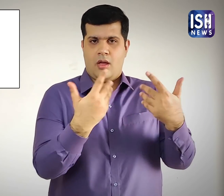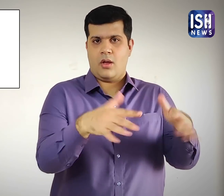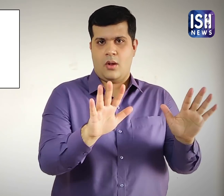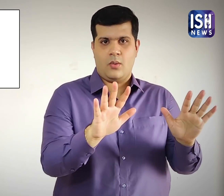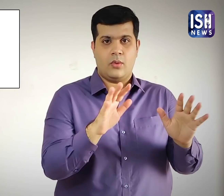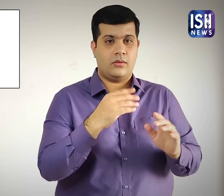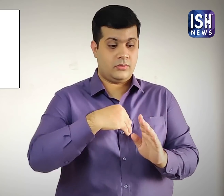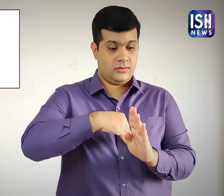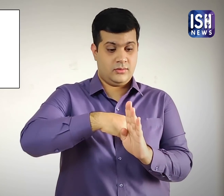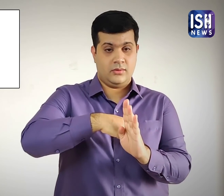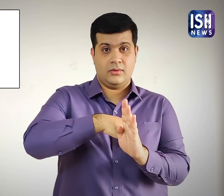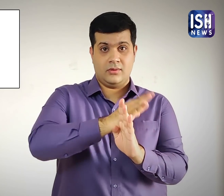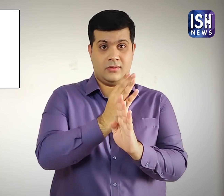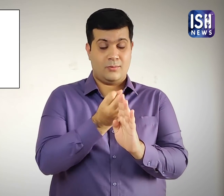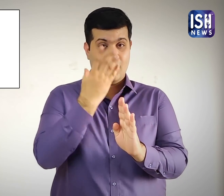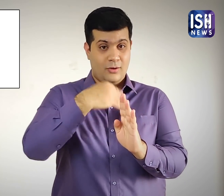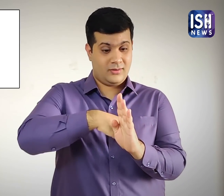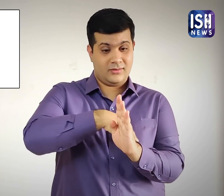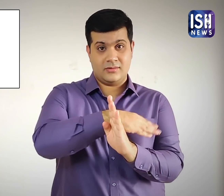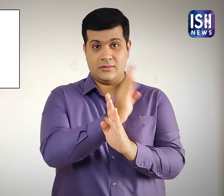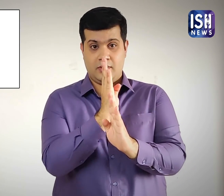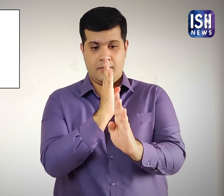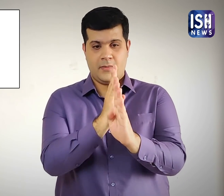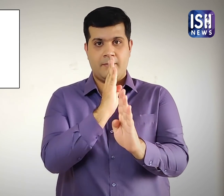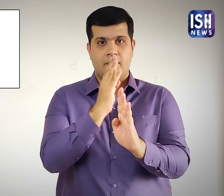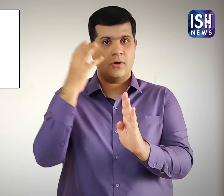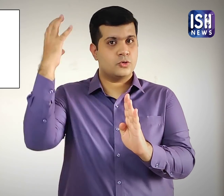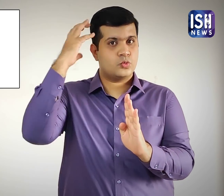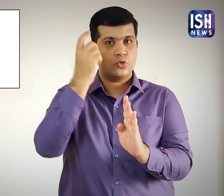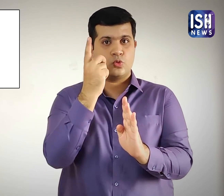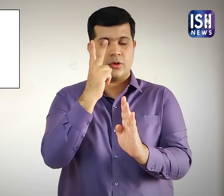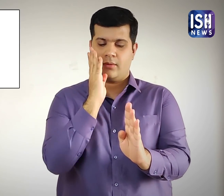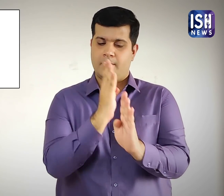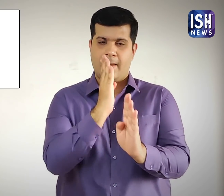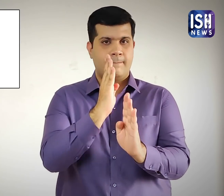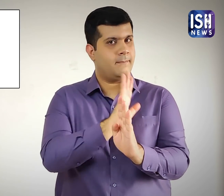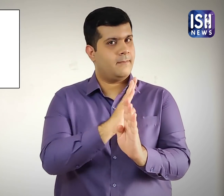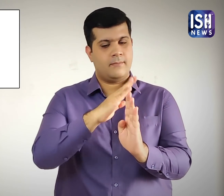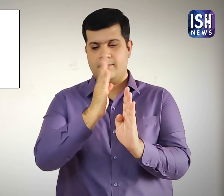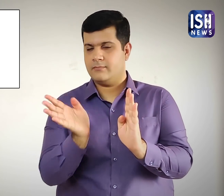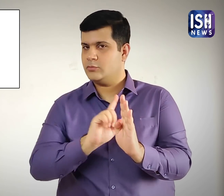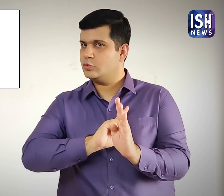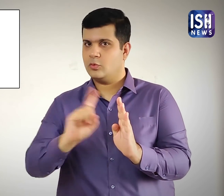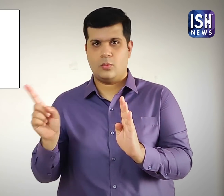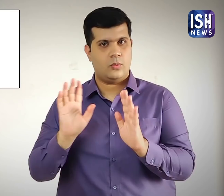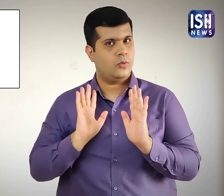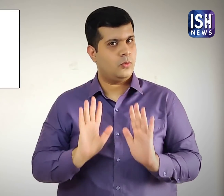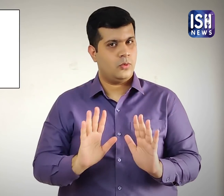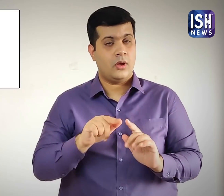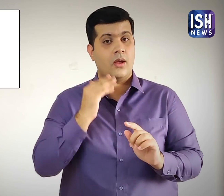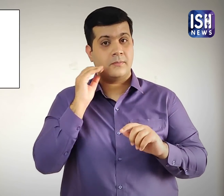will be allowed to operate only till 12 noon.